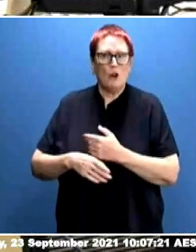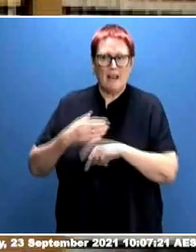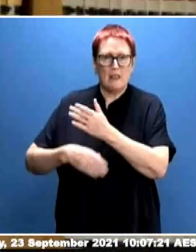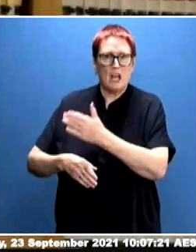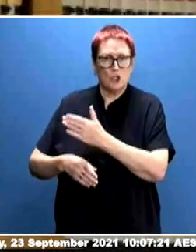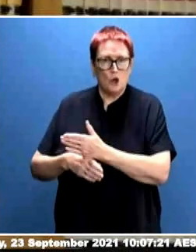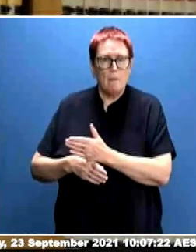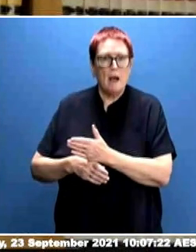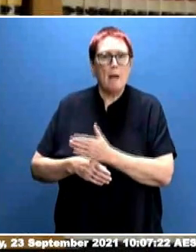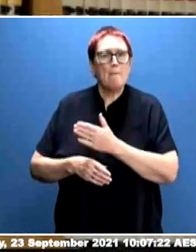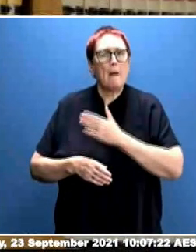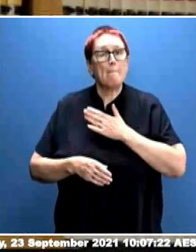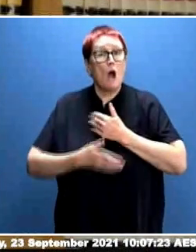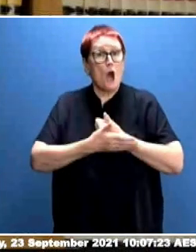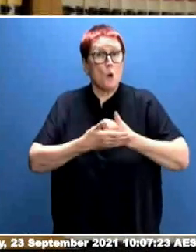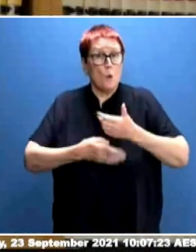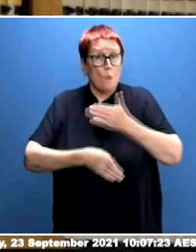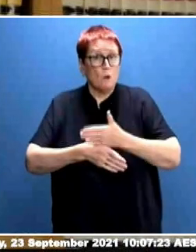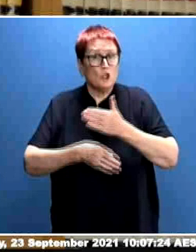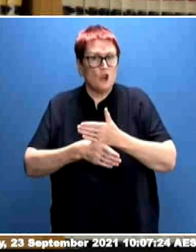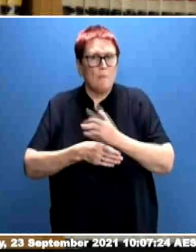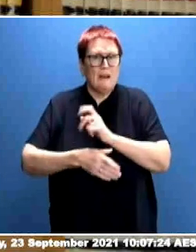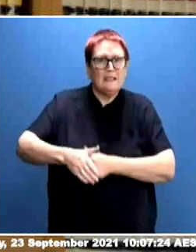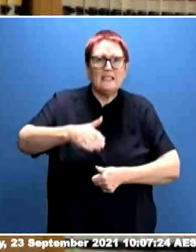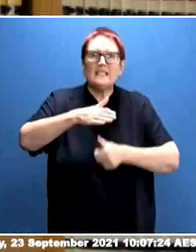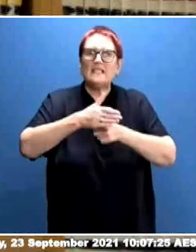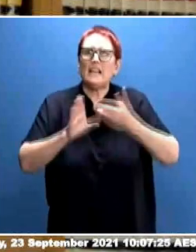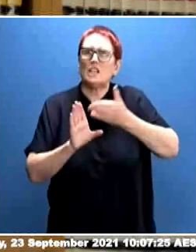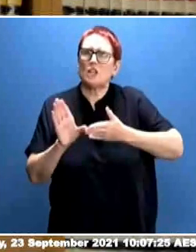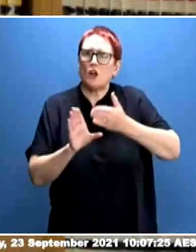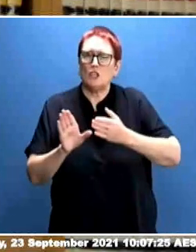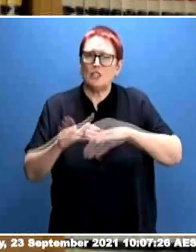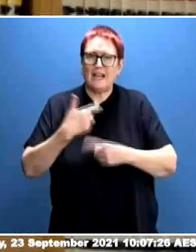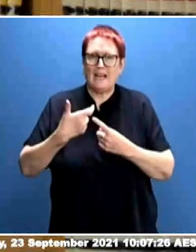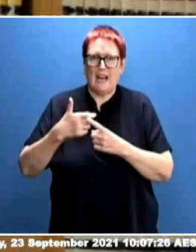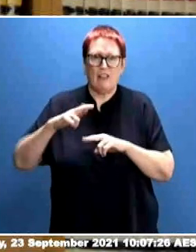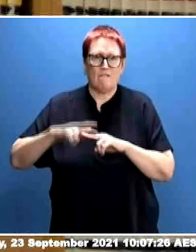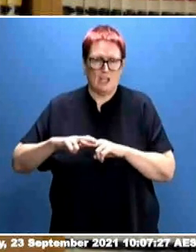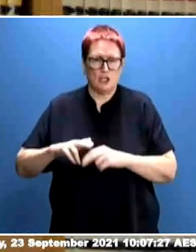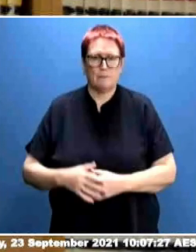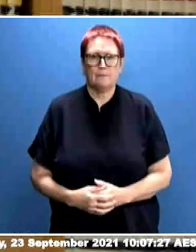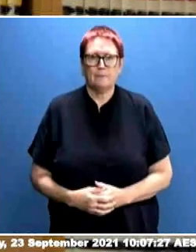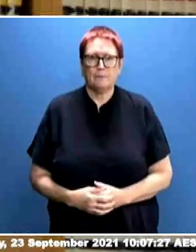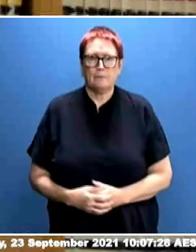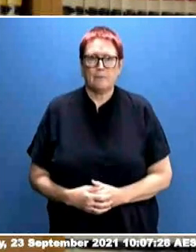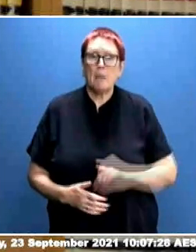although my substantive position is as the Senior Psychologist in the Kath French Secure Care Centre, yes. Yes, but Department of Communities is your employer?